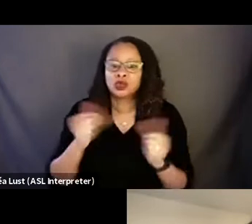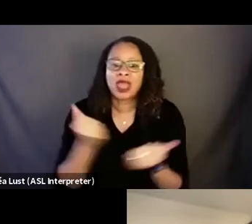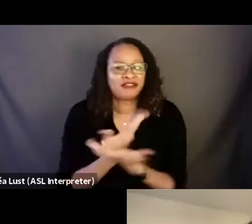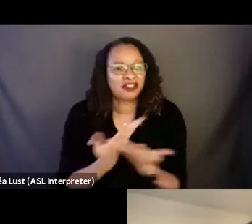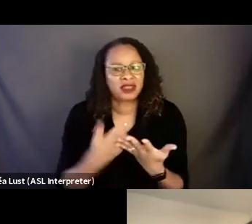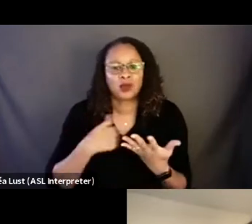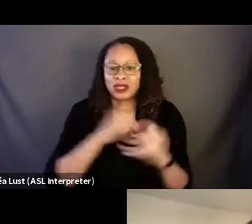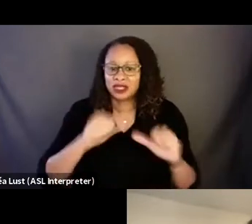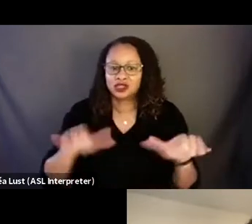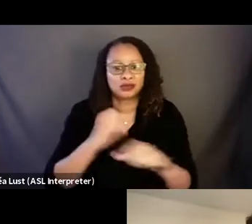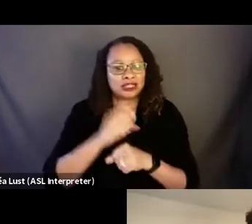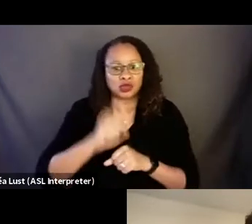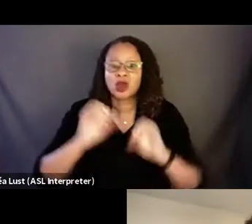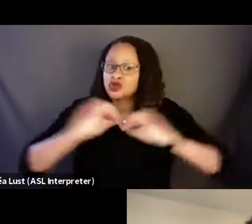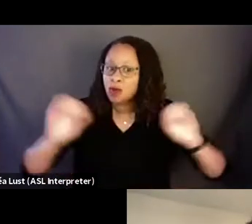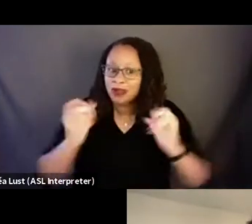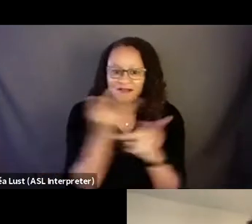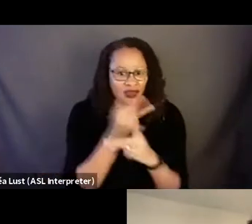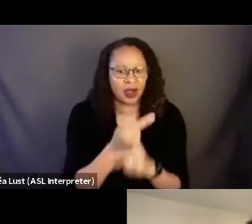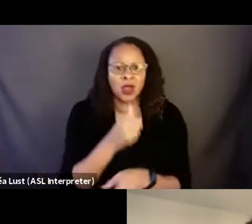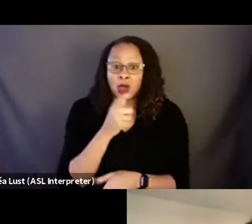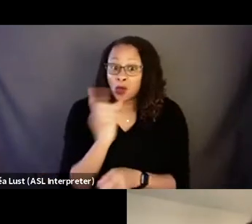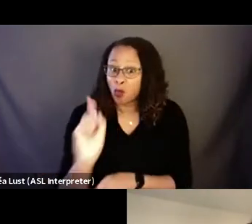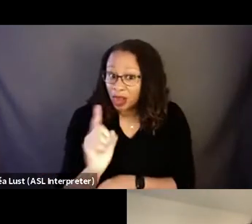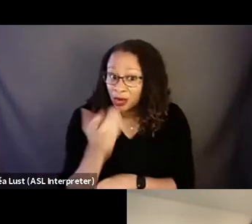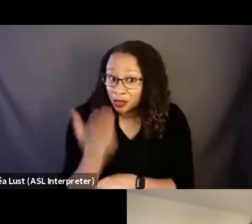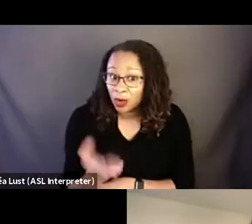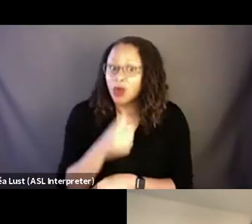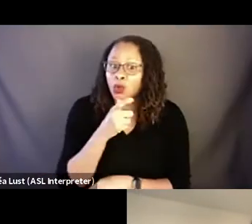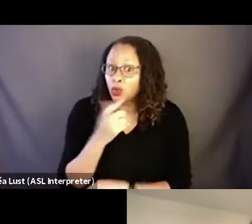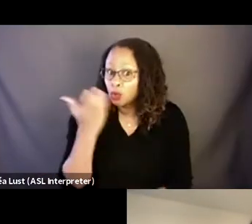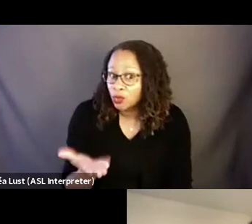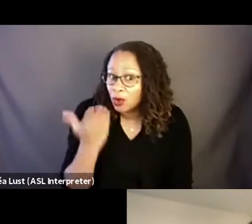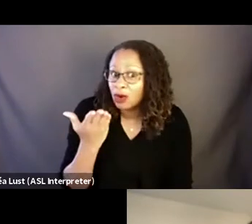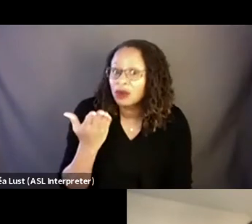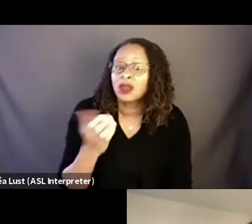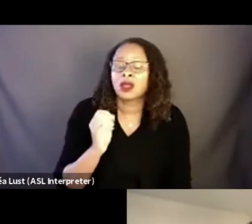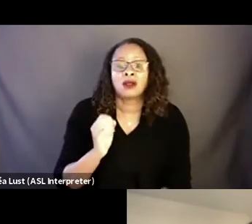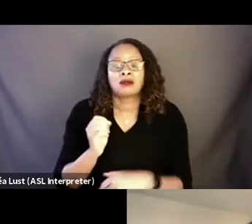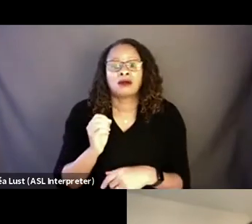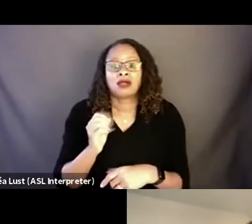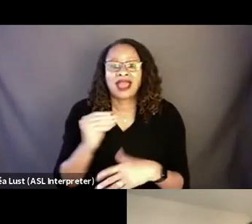to make sure no one would ever figure out where you are, who you are and that you're participating with me